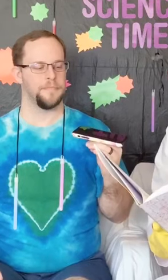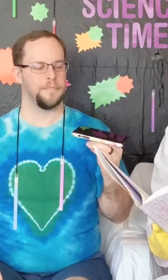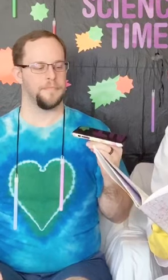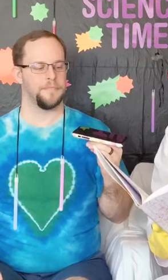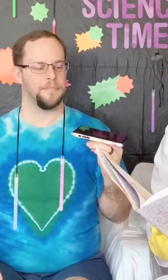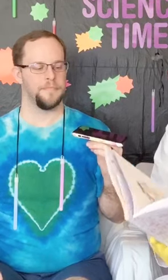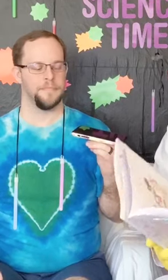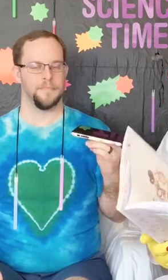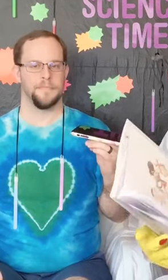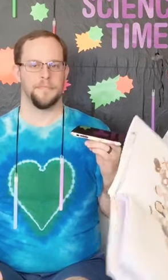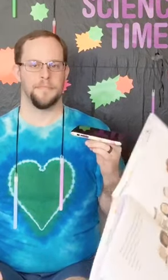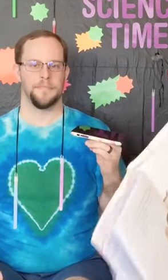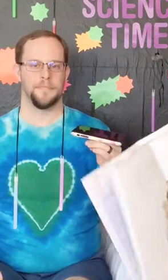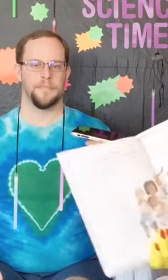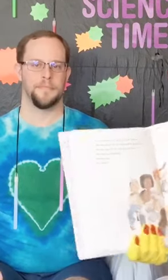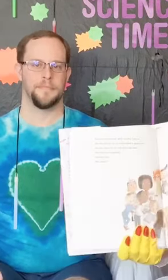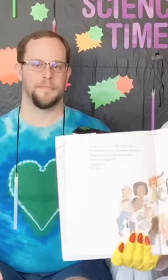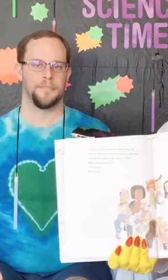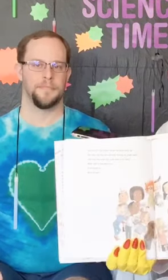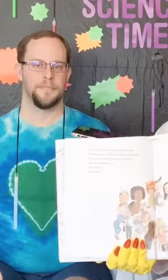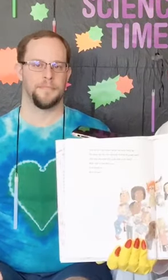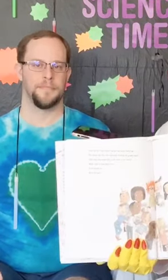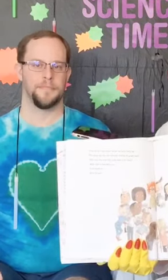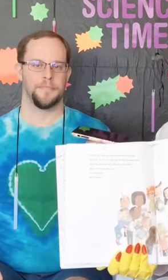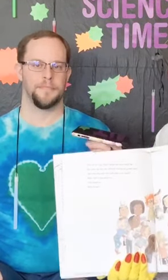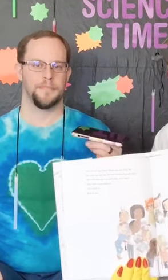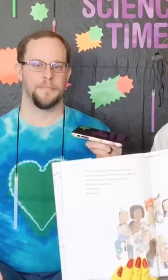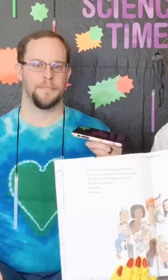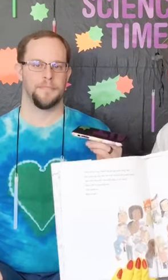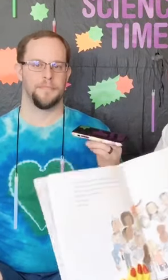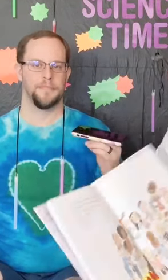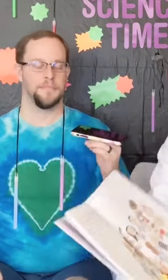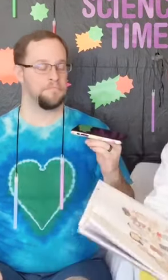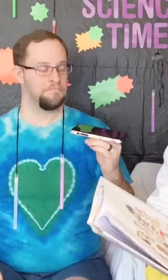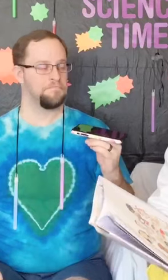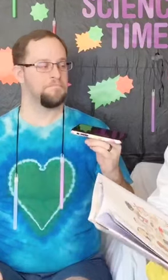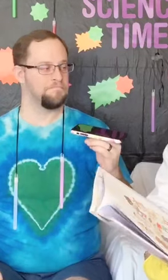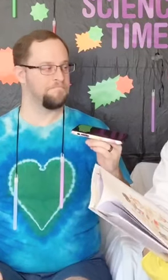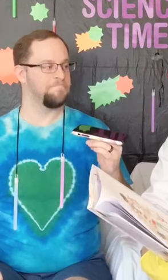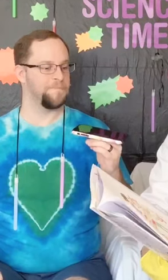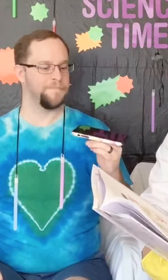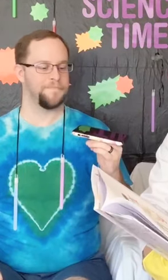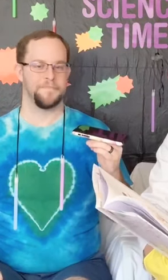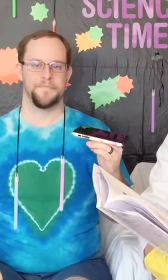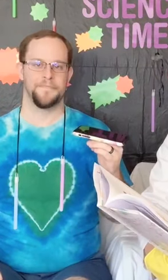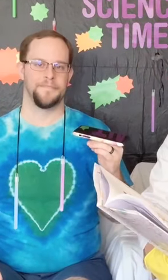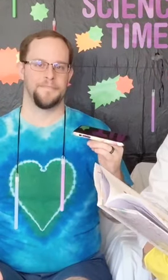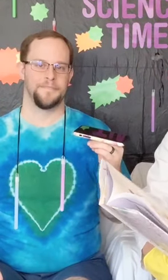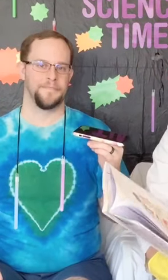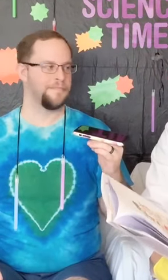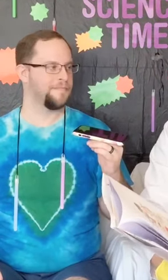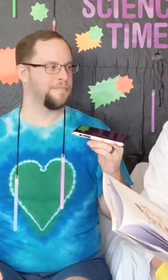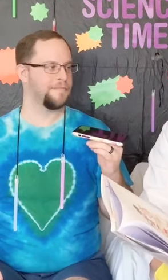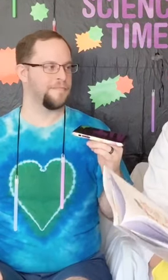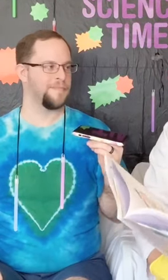do, but learn all she can with her friends in grade two? Will they discover that stink that curls